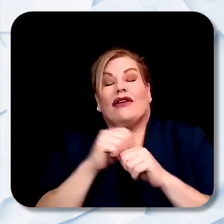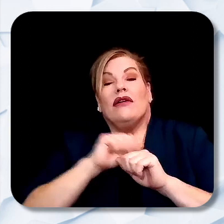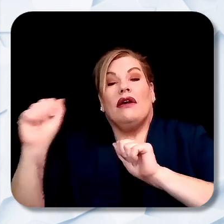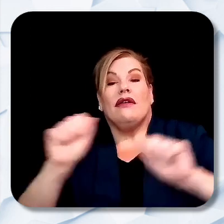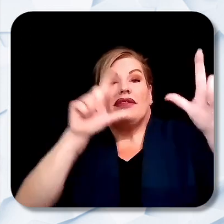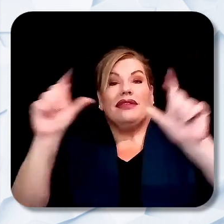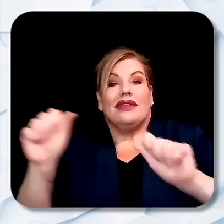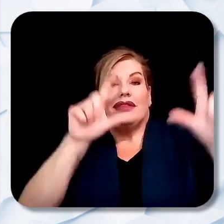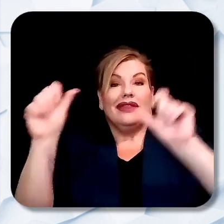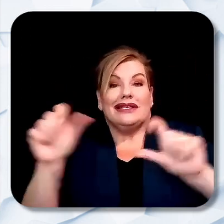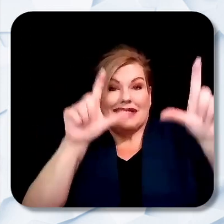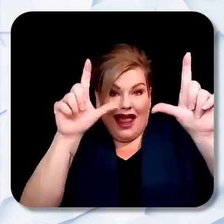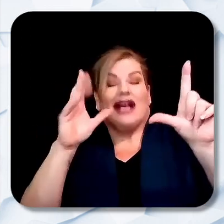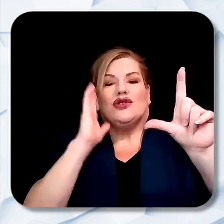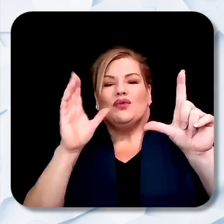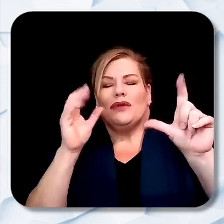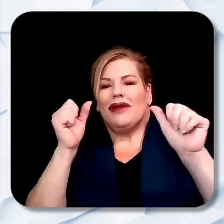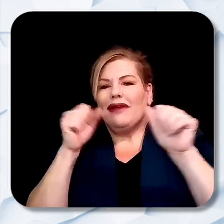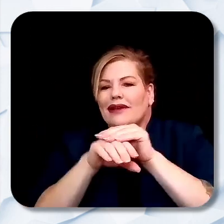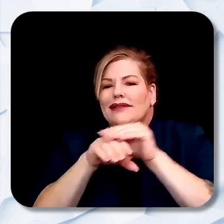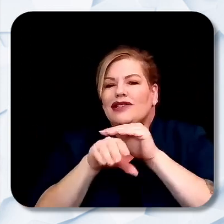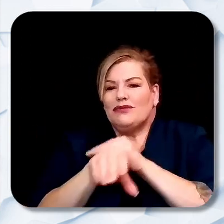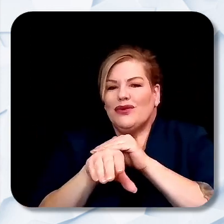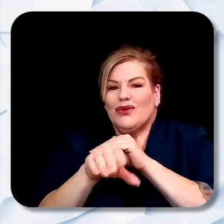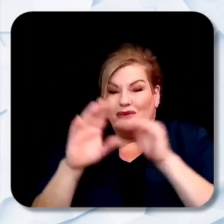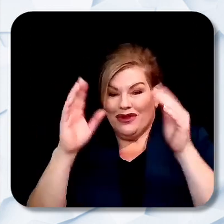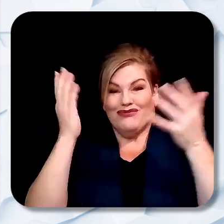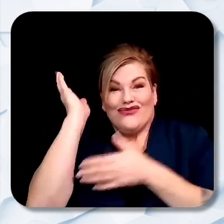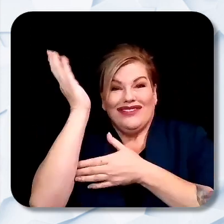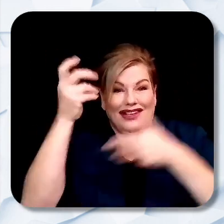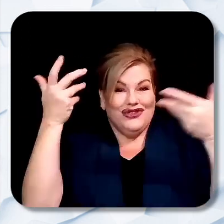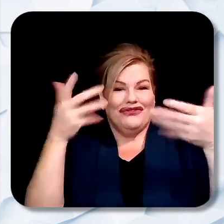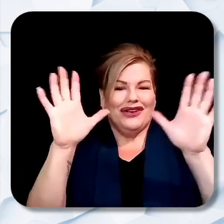accessible after the presentation. So, you'll be able to get access to these websites.